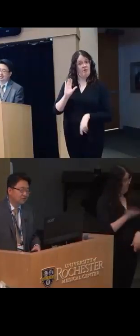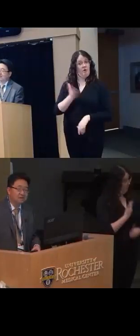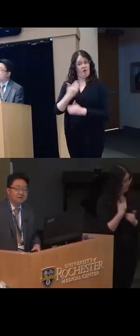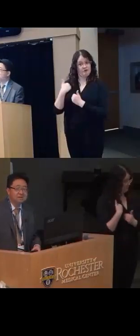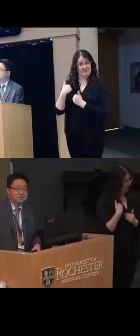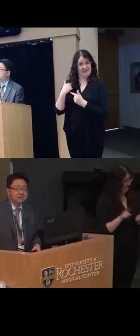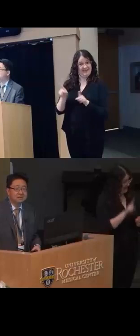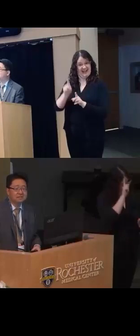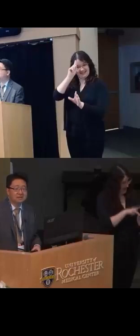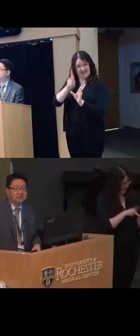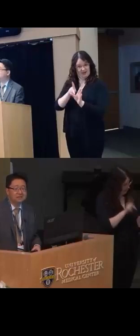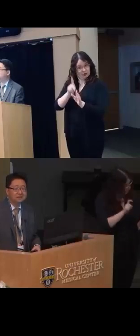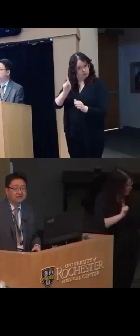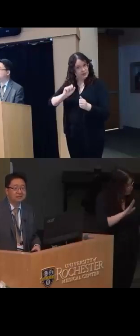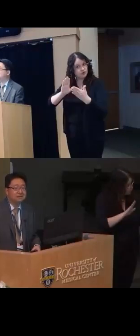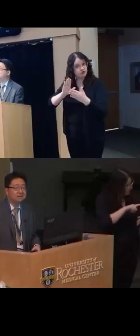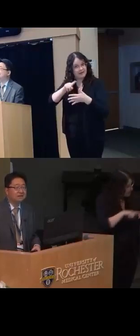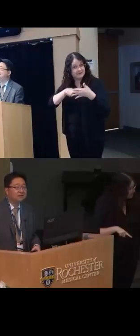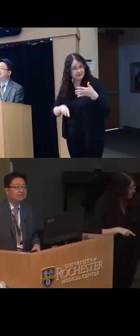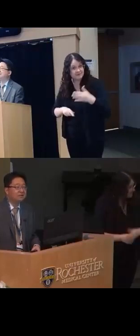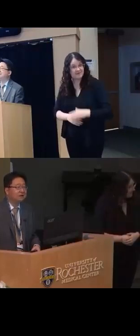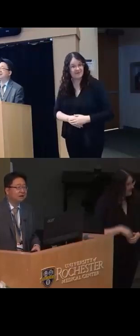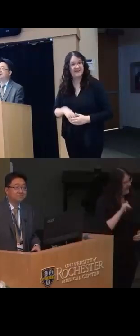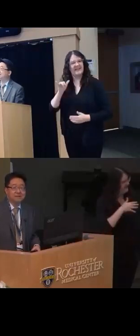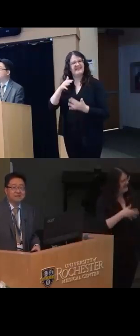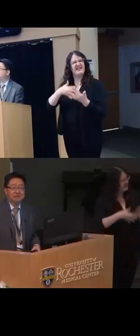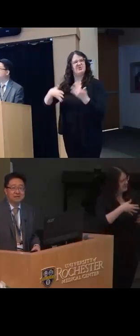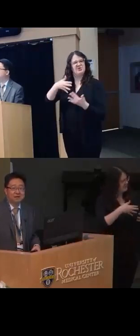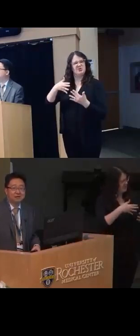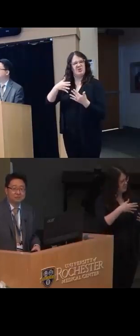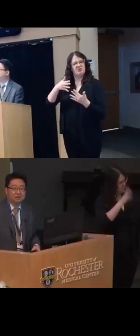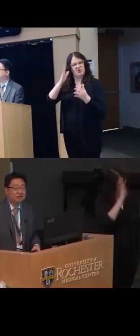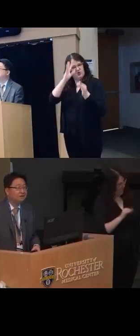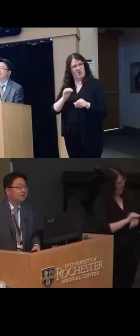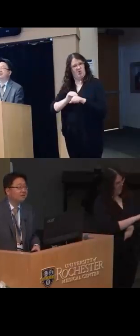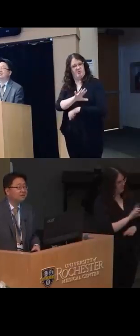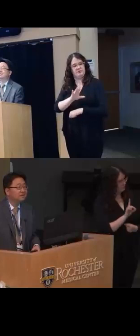all these social determinants of Health that we are facing in our work areas